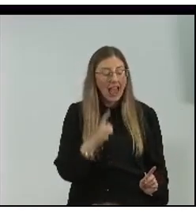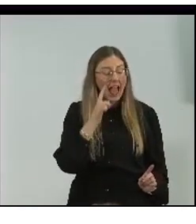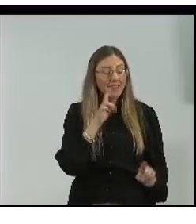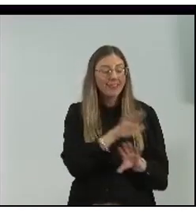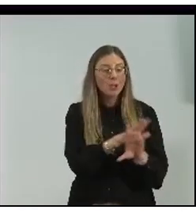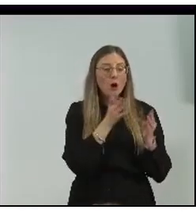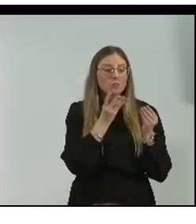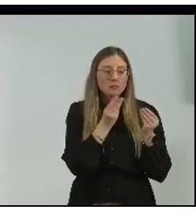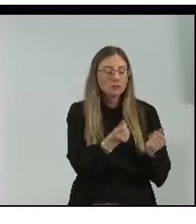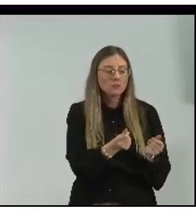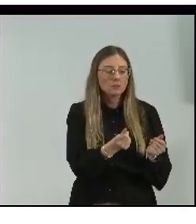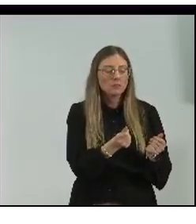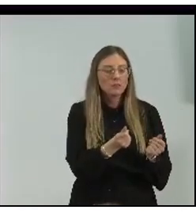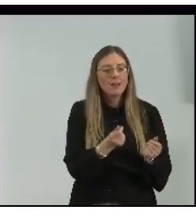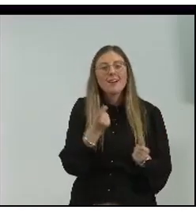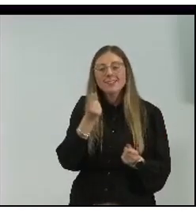I think there are some industries where they're really critical.